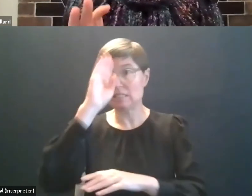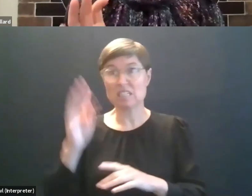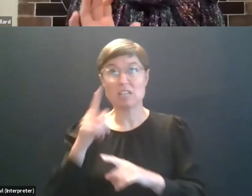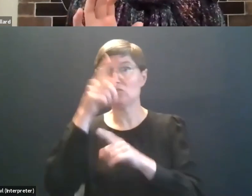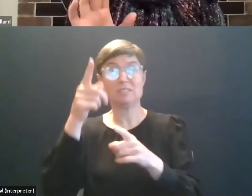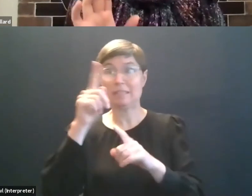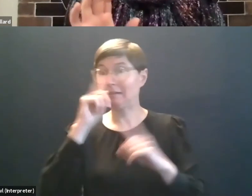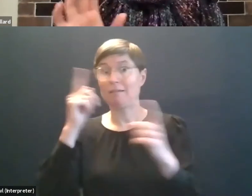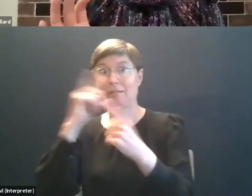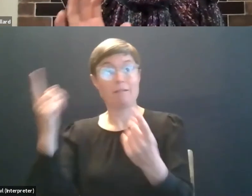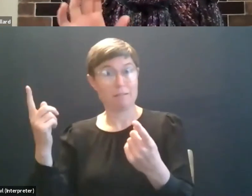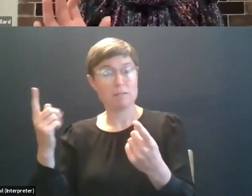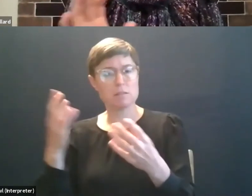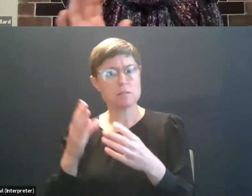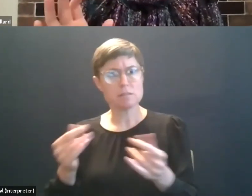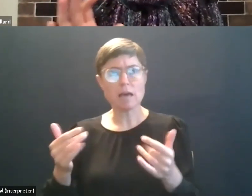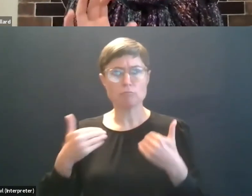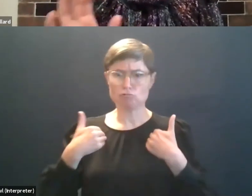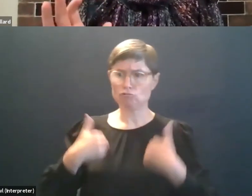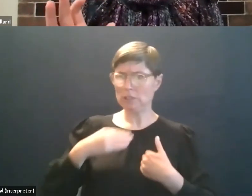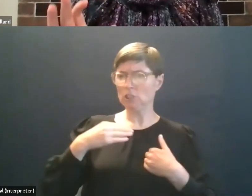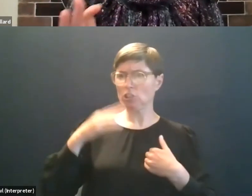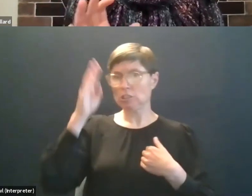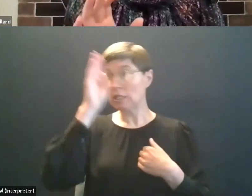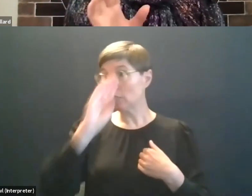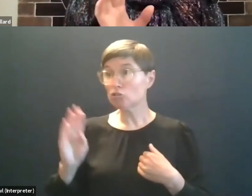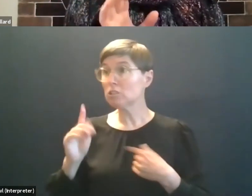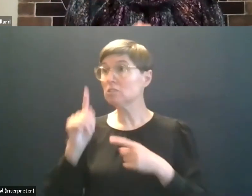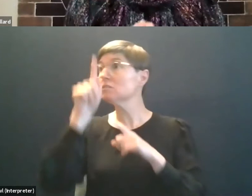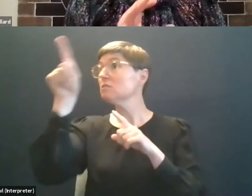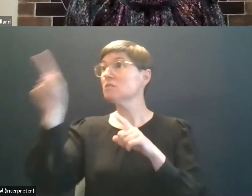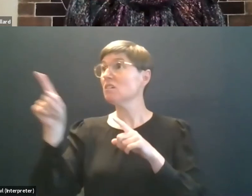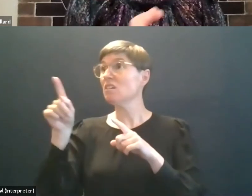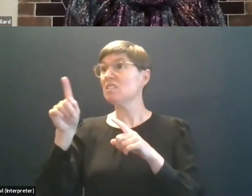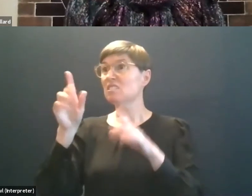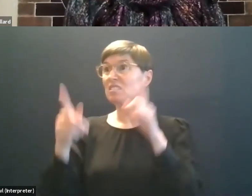that have high income levels by the standards of the world, there is not equitable health